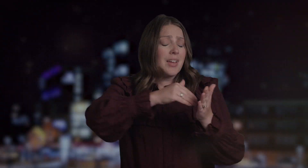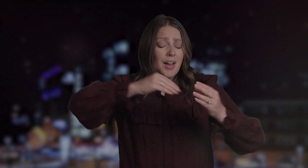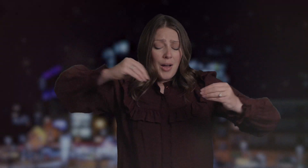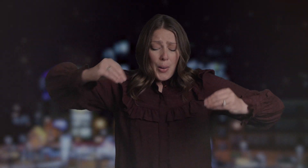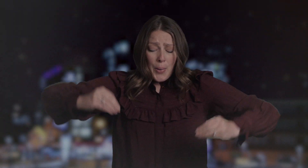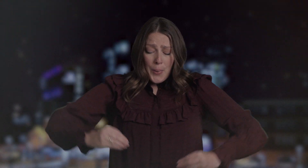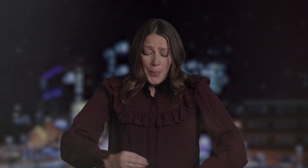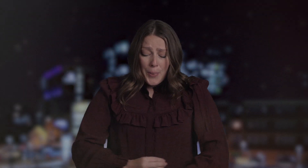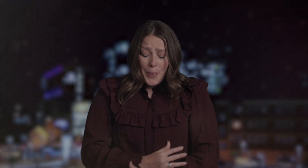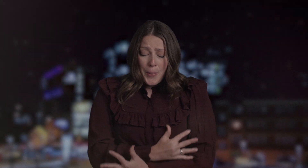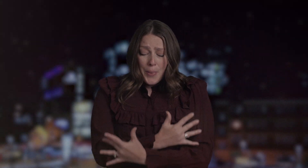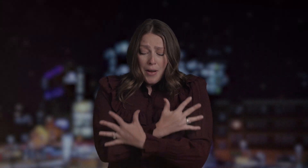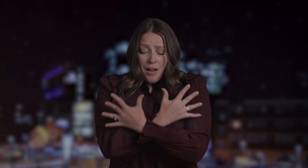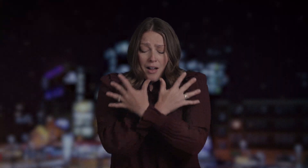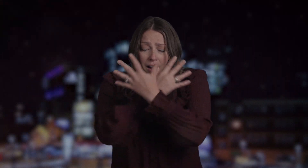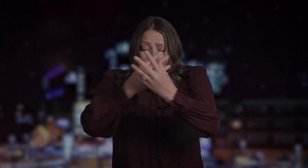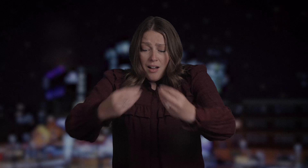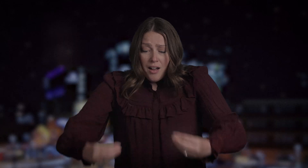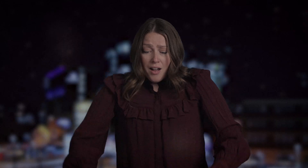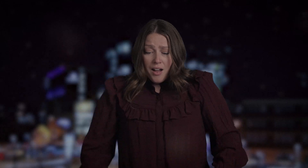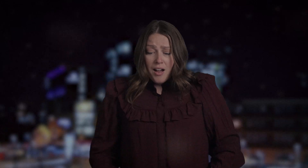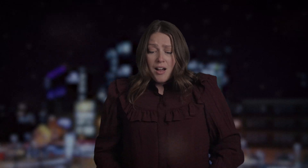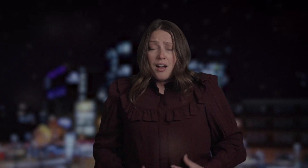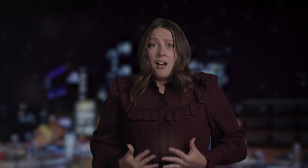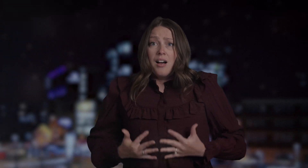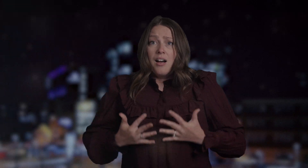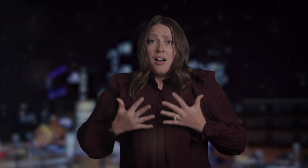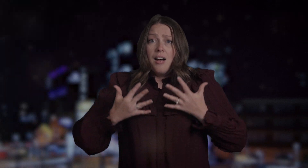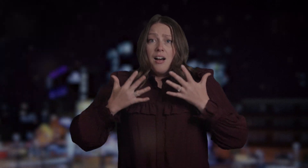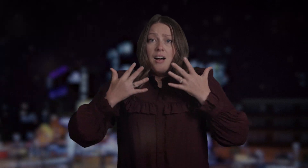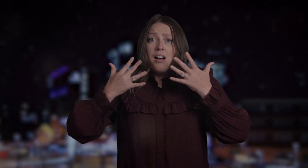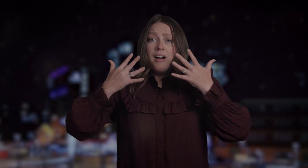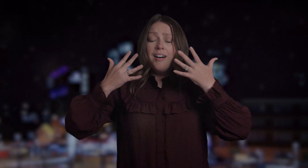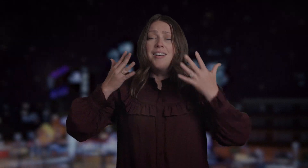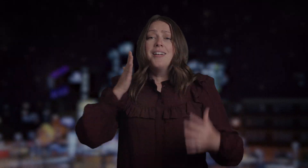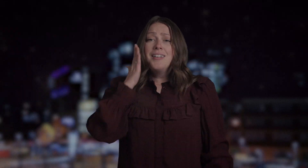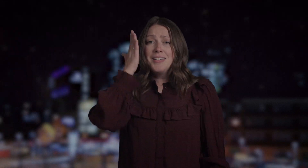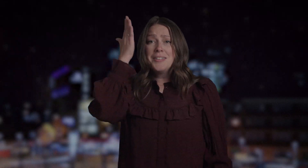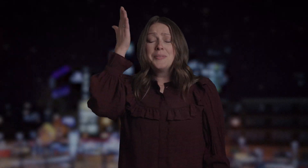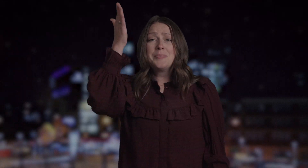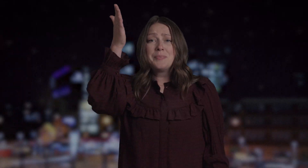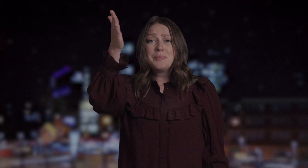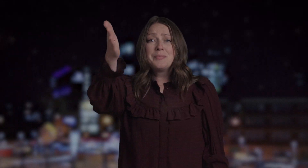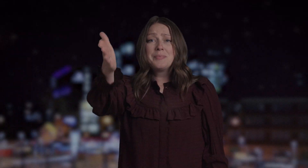and ignite your bones